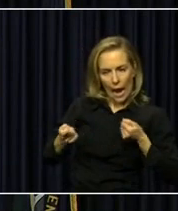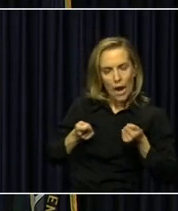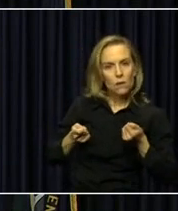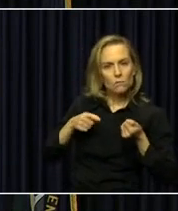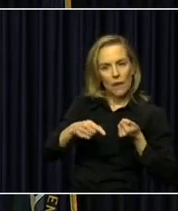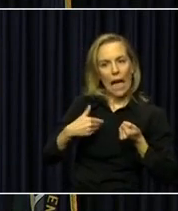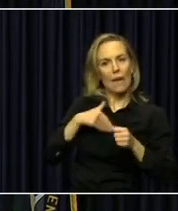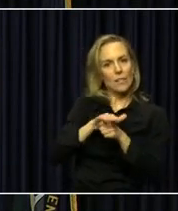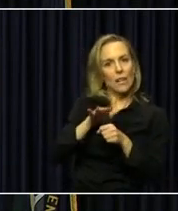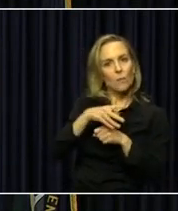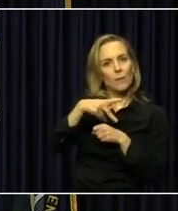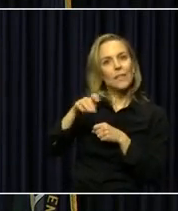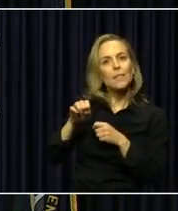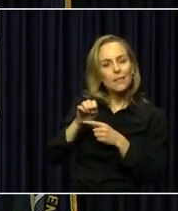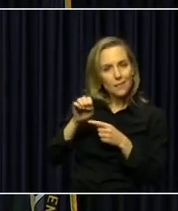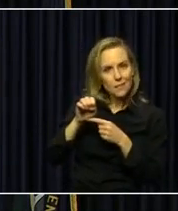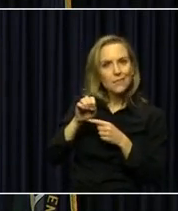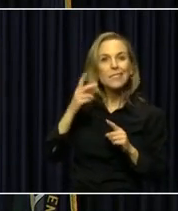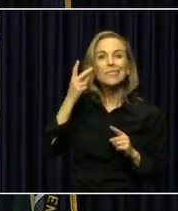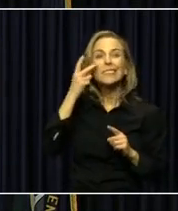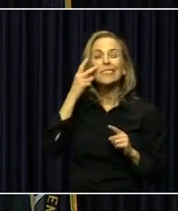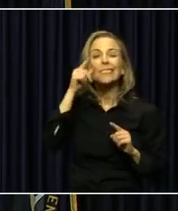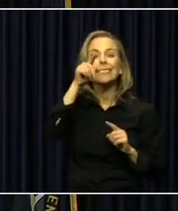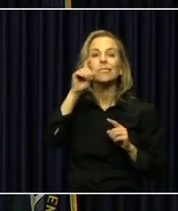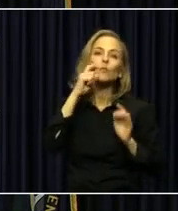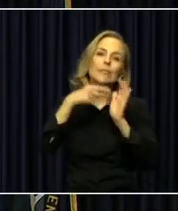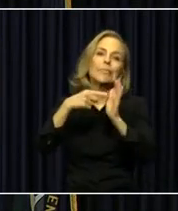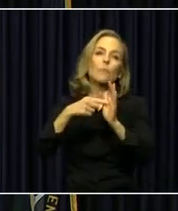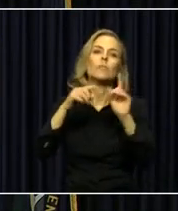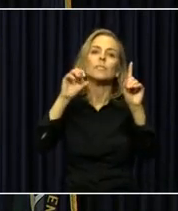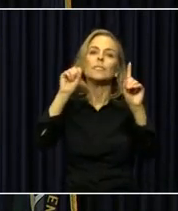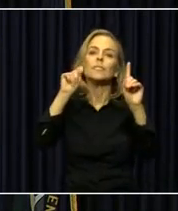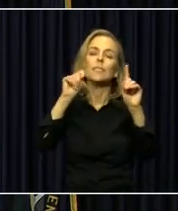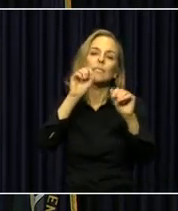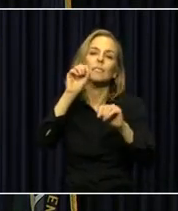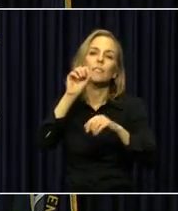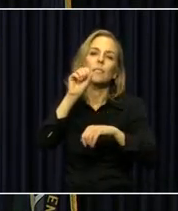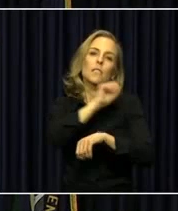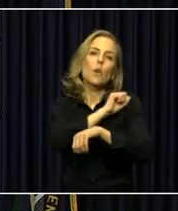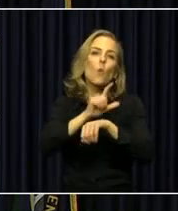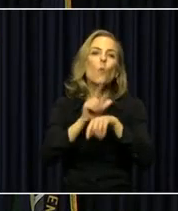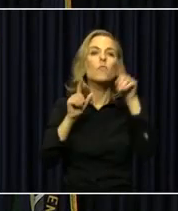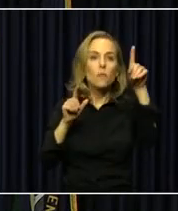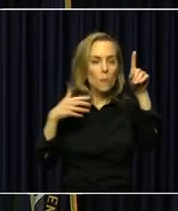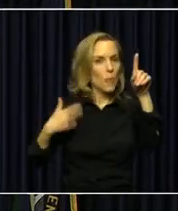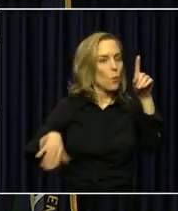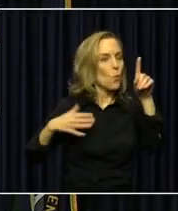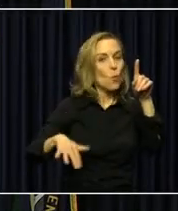COLOR OF COMPASSION, IT'S HOW WE'RE REMEMBERING THOSE WE HAVE LOST. IT'S ALSO HOW WE ARE RENEWING